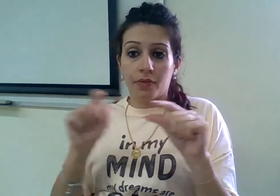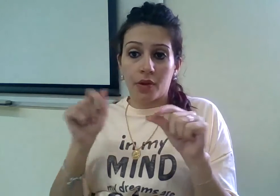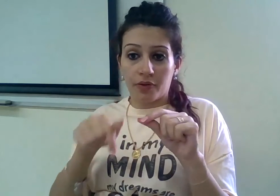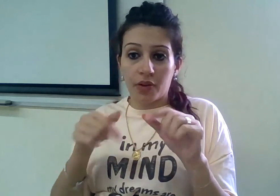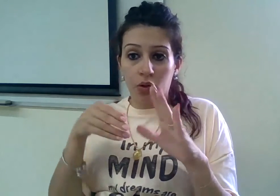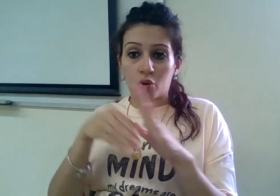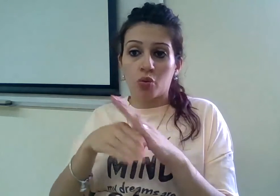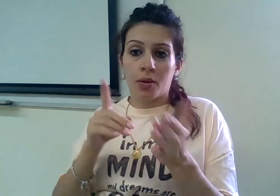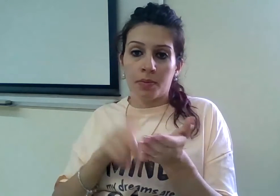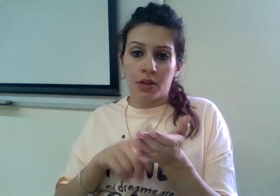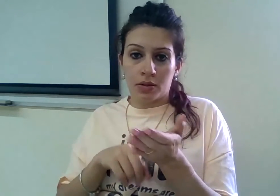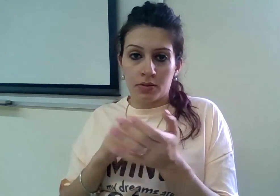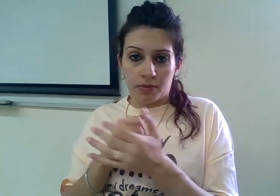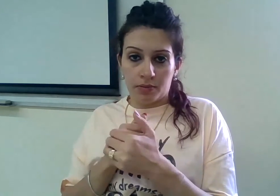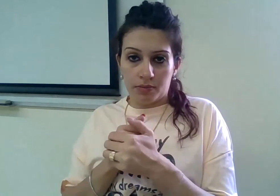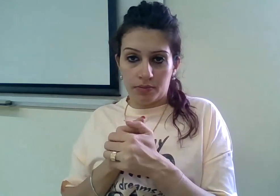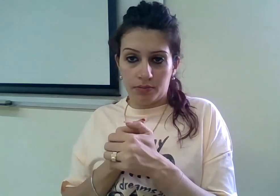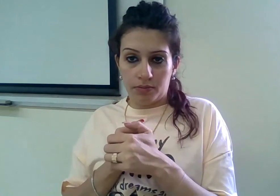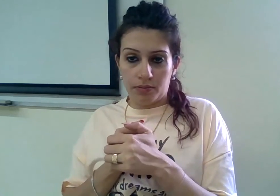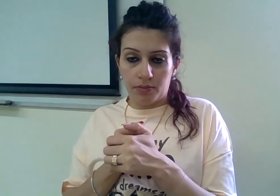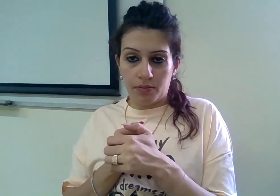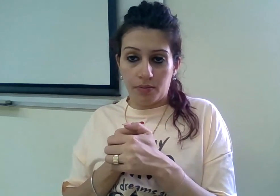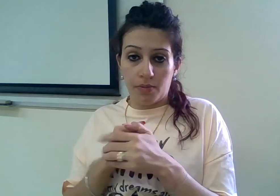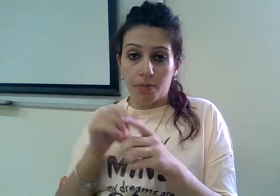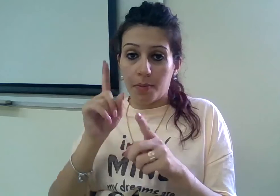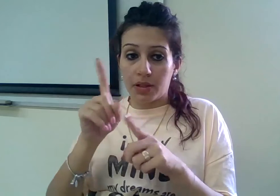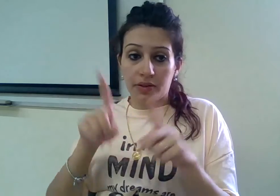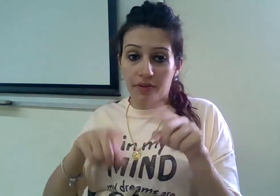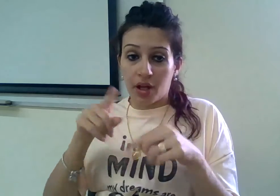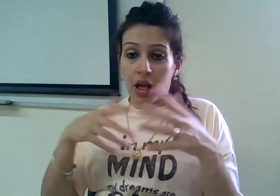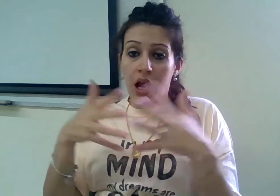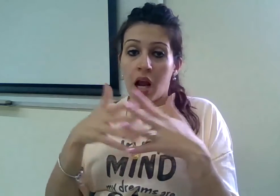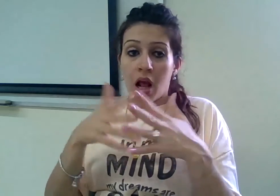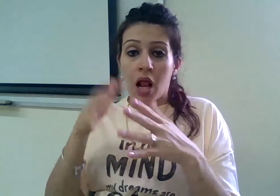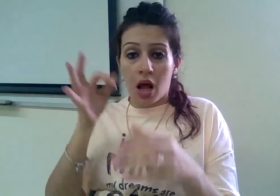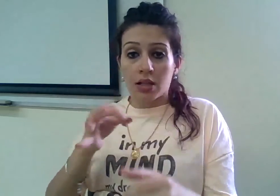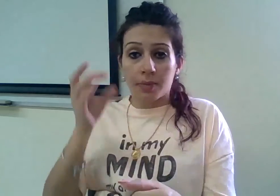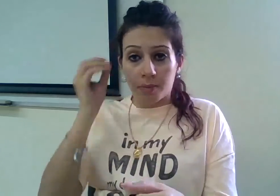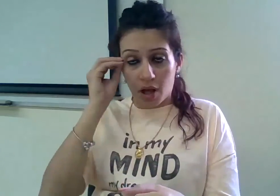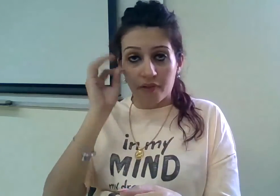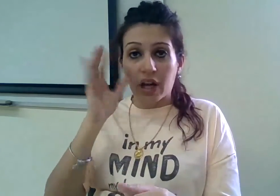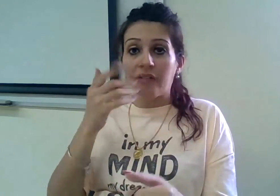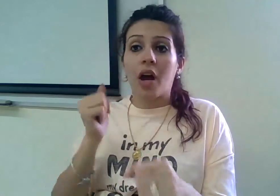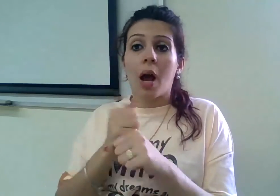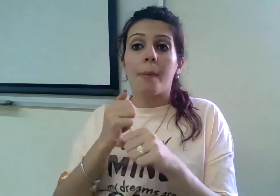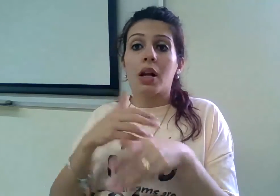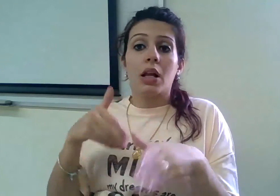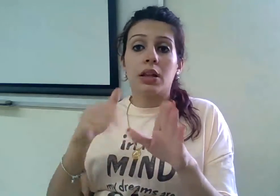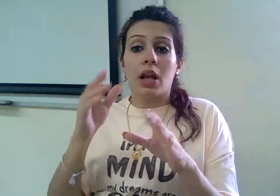in the school work, and also to apply in their in their home setting.